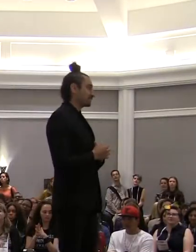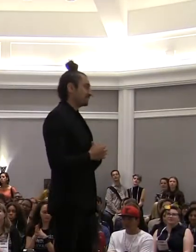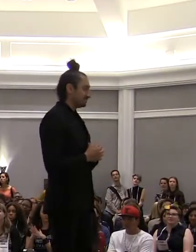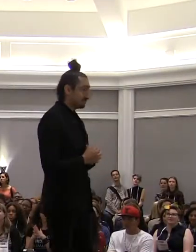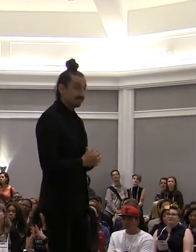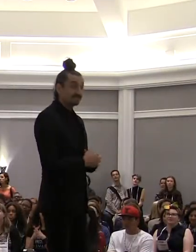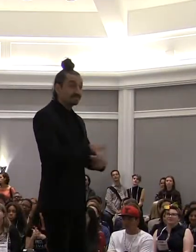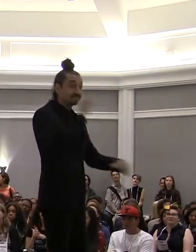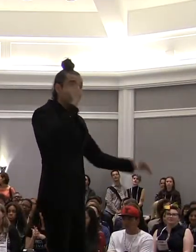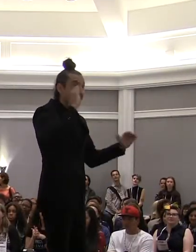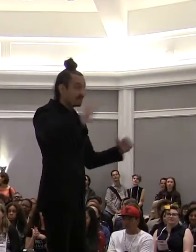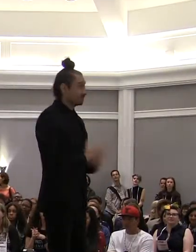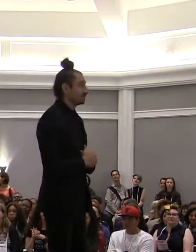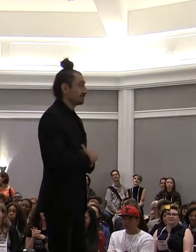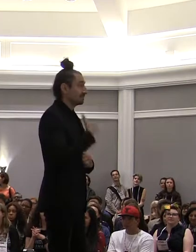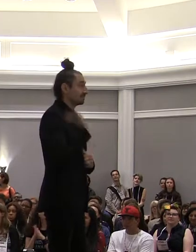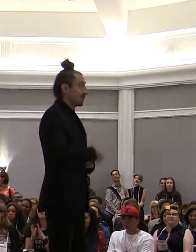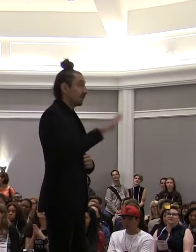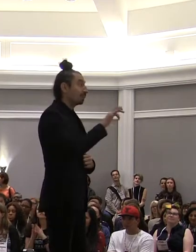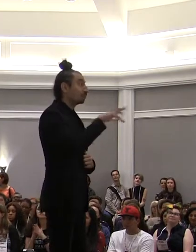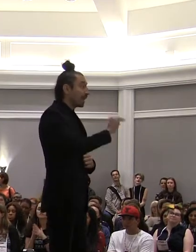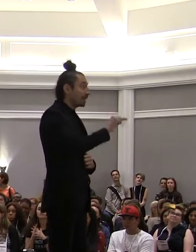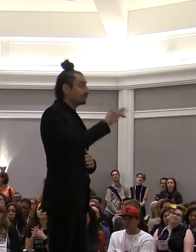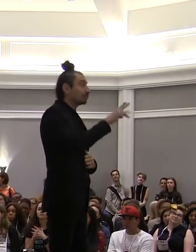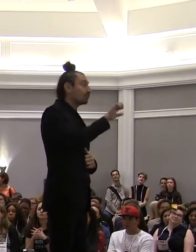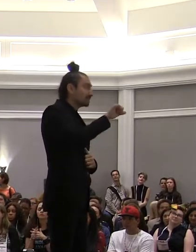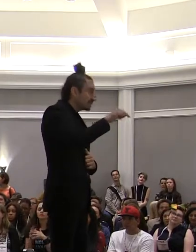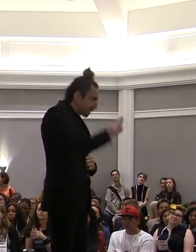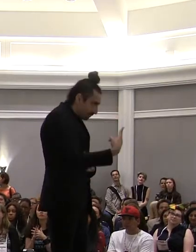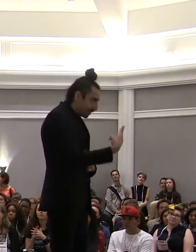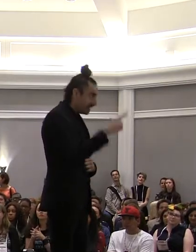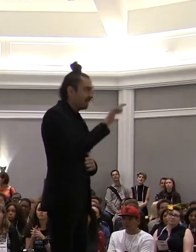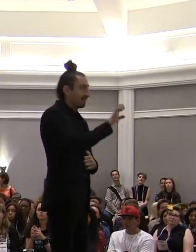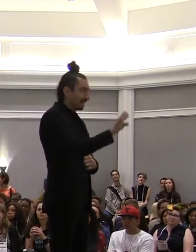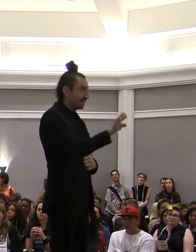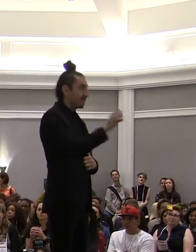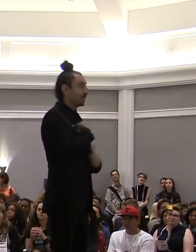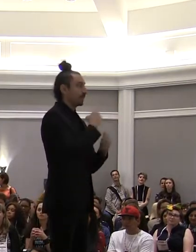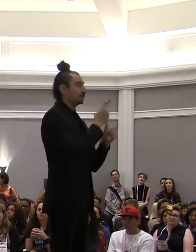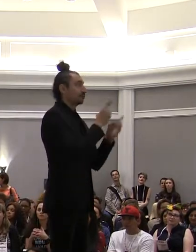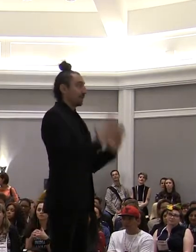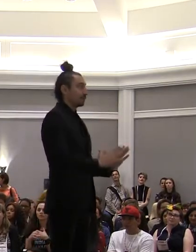Hey guys, my name is Bryan Joseph Lee. I'm the Director of Marketing & Communications for Round House Theatre.